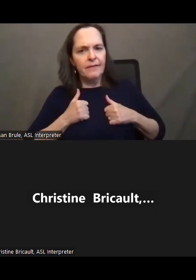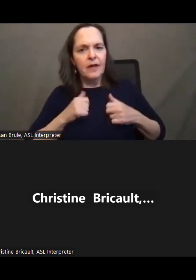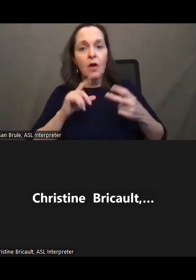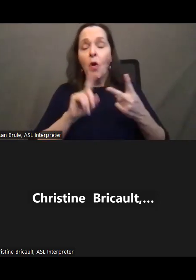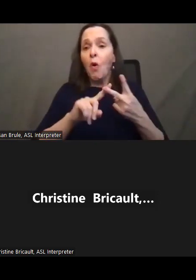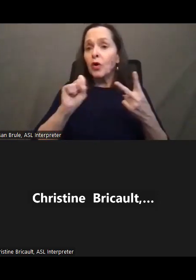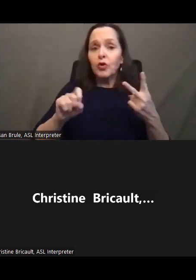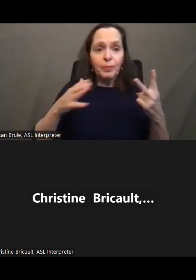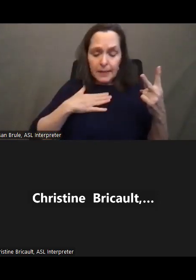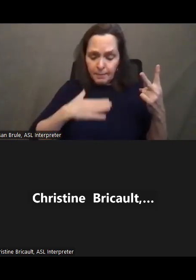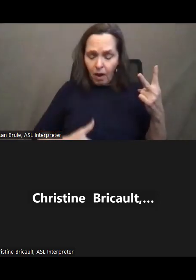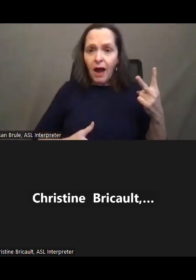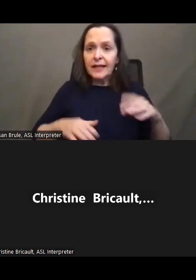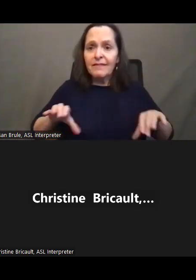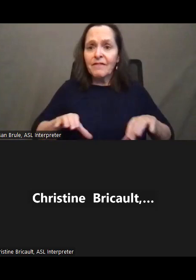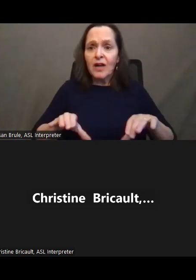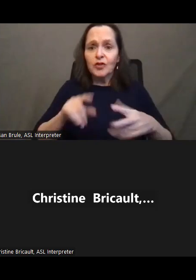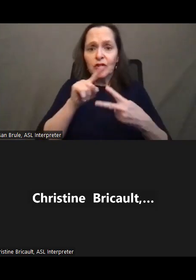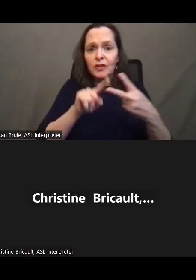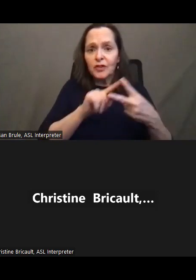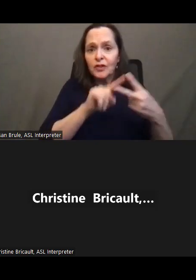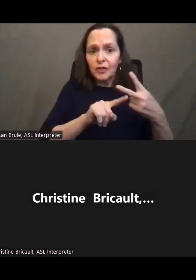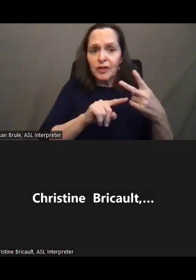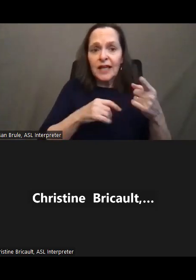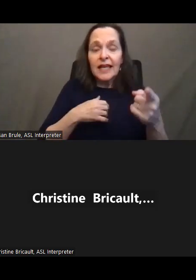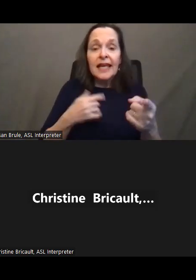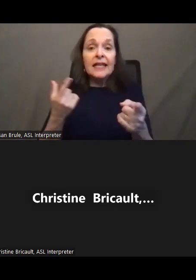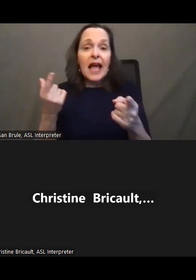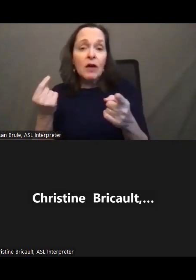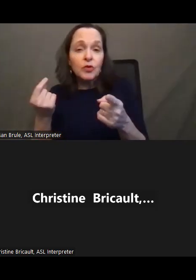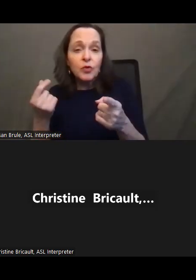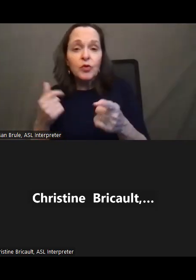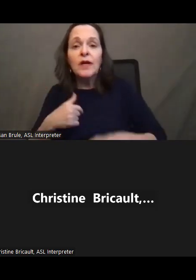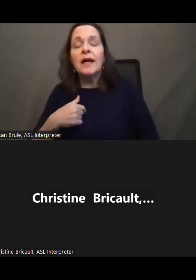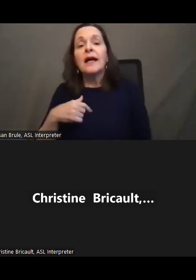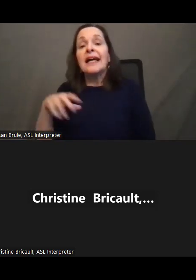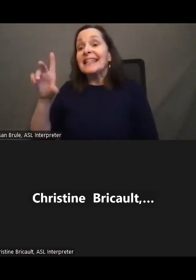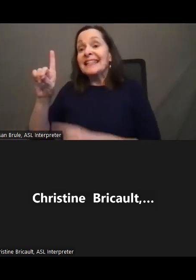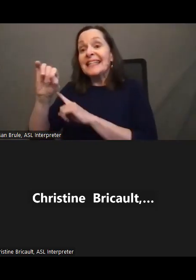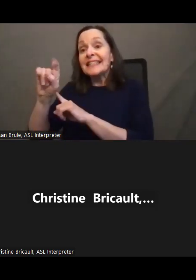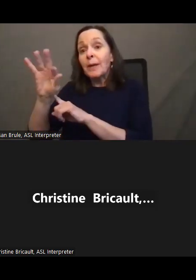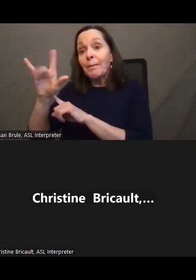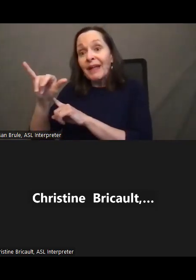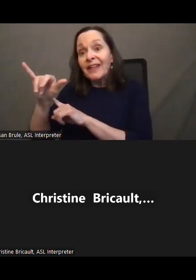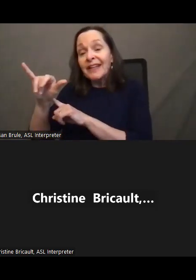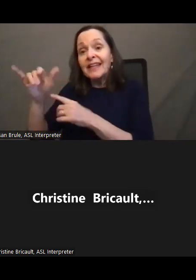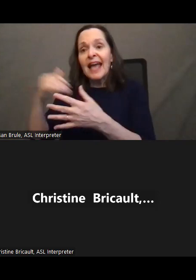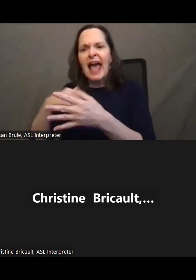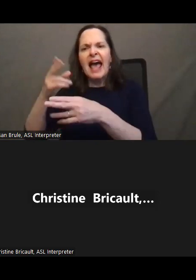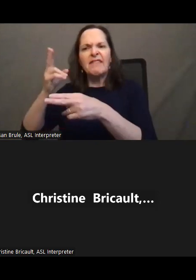Unlike disability, which we don't have a list of, there is a list that's not an exhaustive list, but an inclusive list,